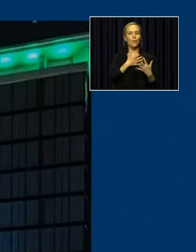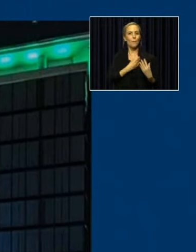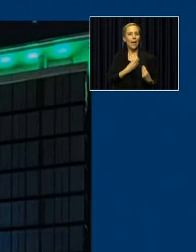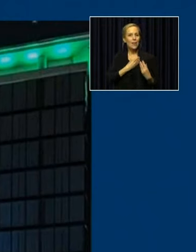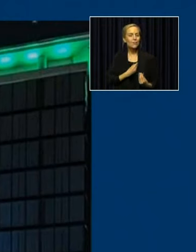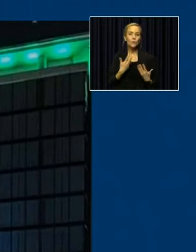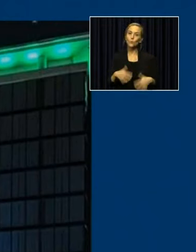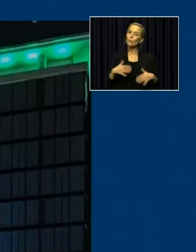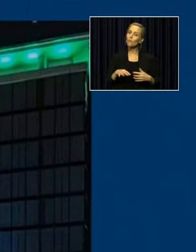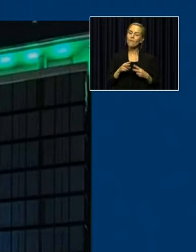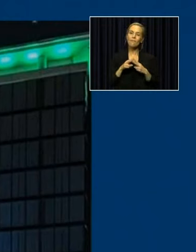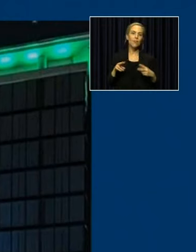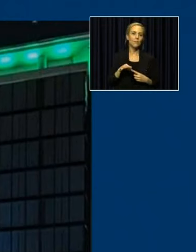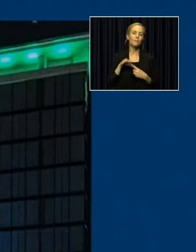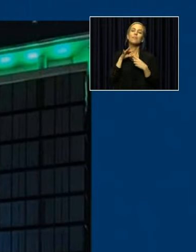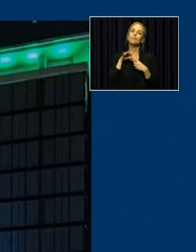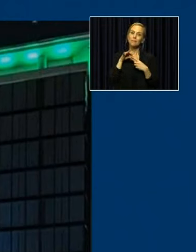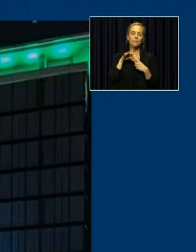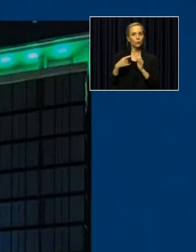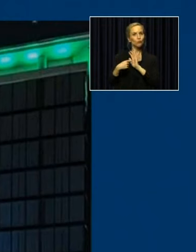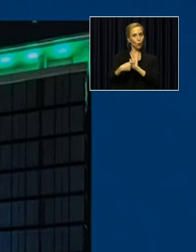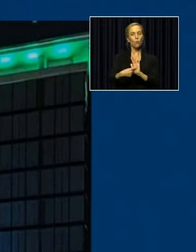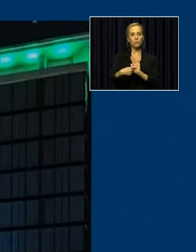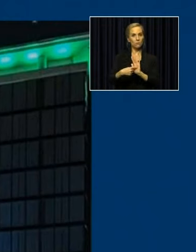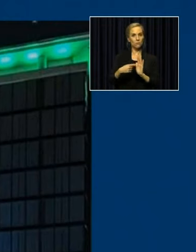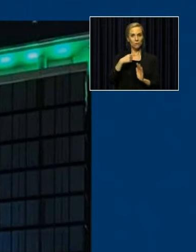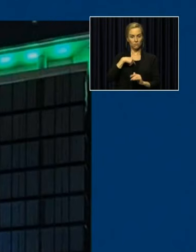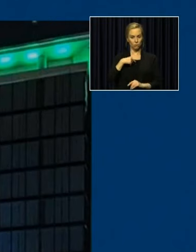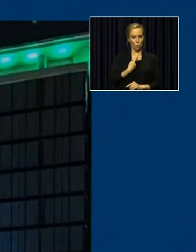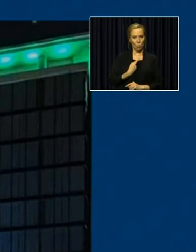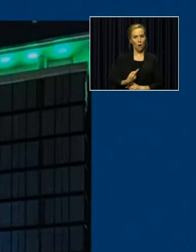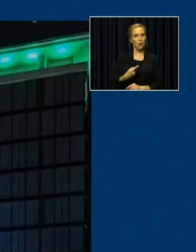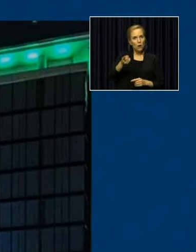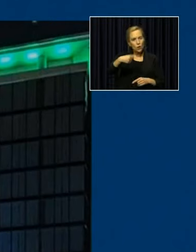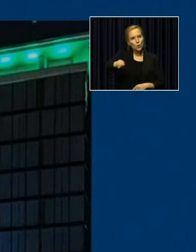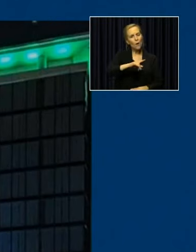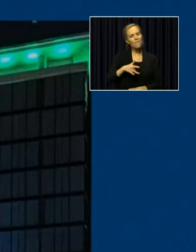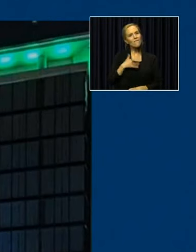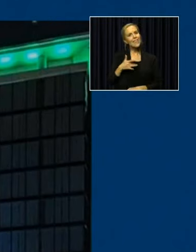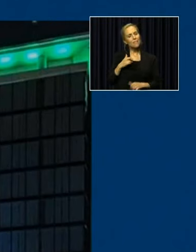HELP THOSE THAT HAVE BEEN HARMED THROUGH THIS CRISIS, AND HERE'S